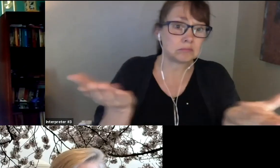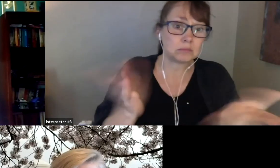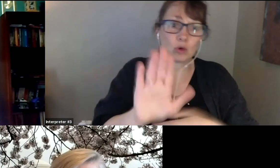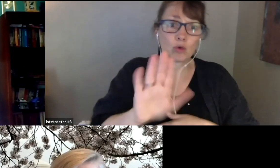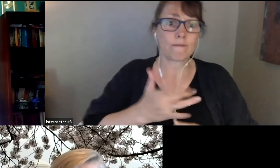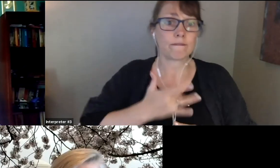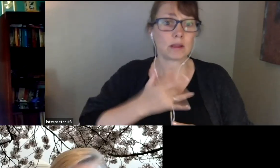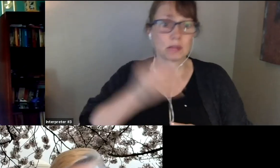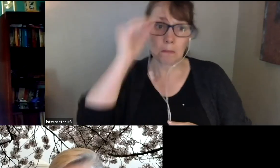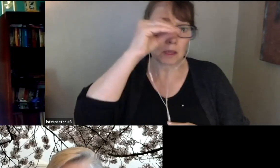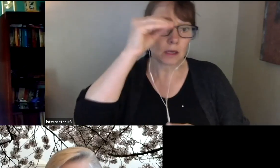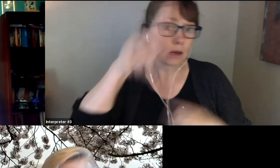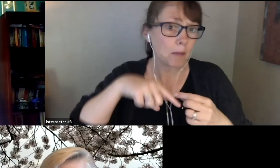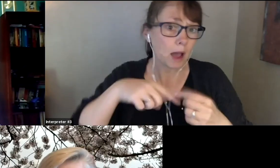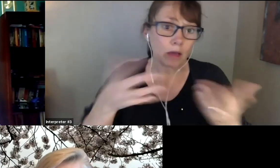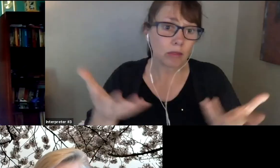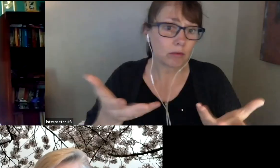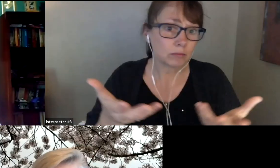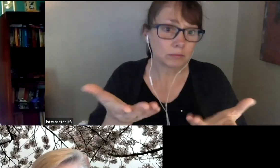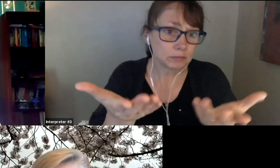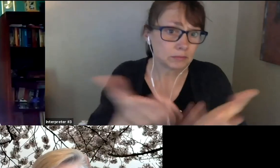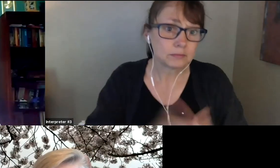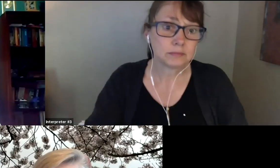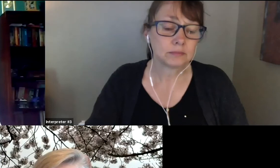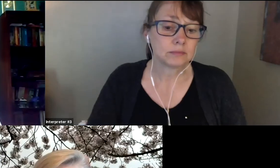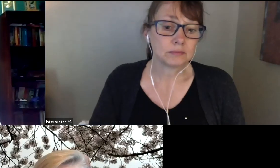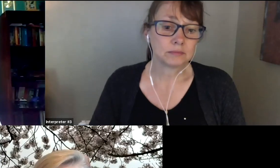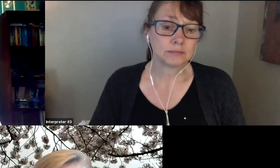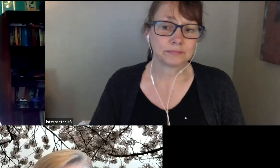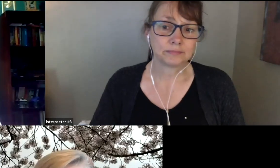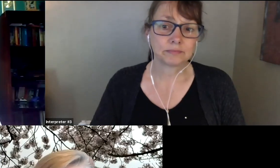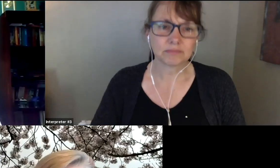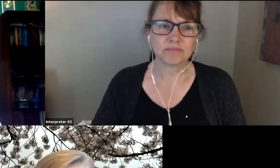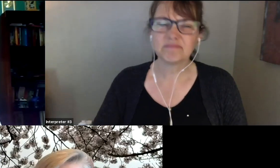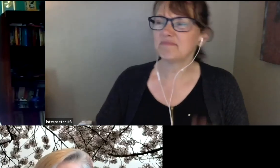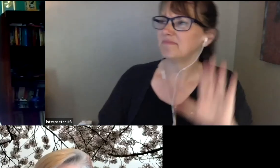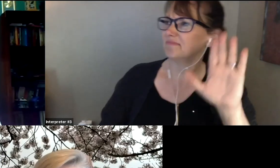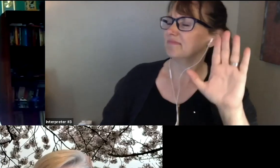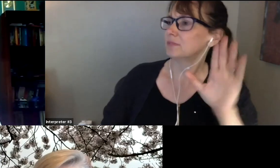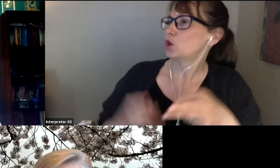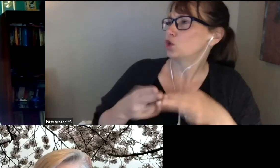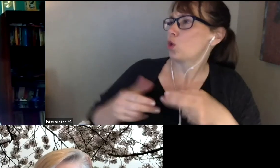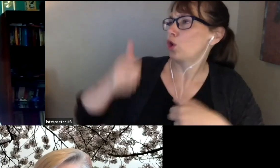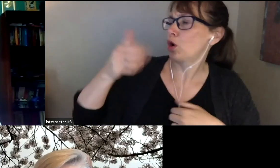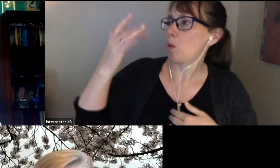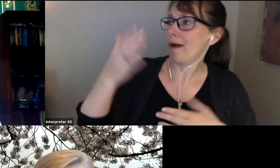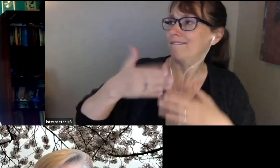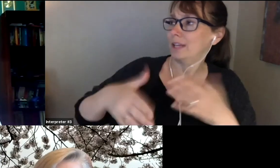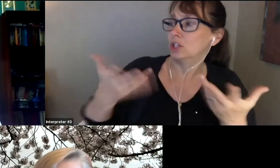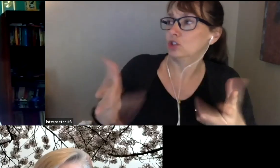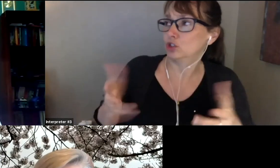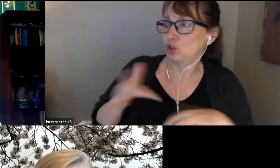that? DEL RIO TSONIS: I’d rather do shorter, so we can get done earlier. SCHAFFNER: OK.